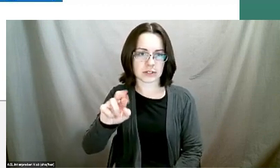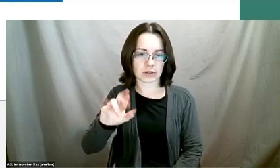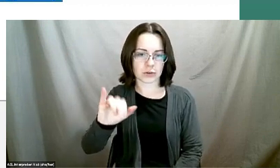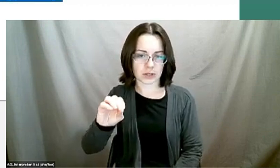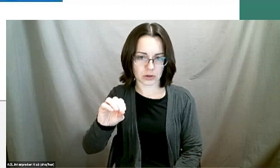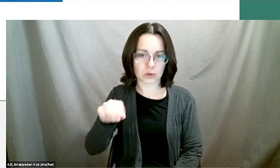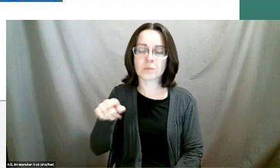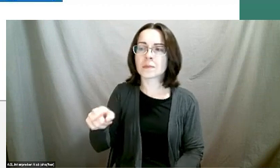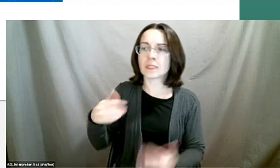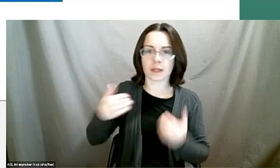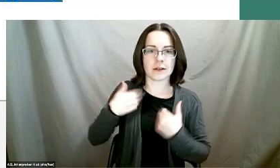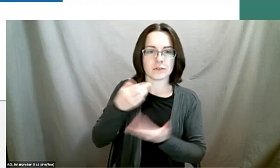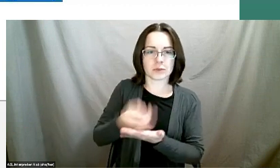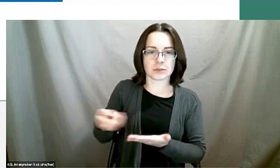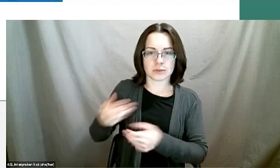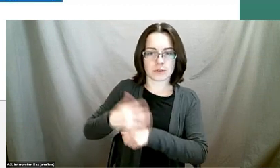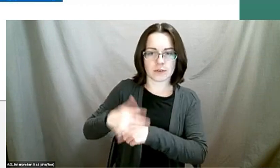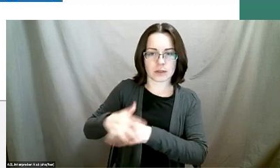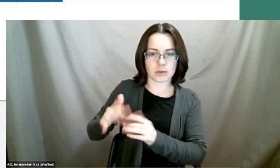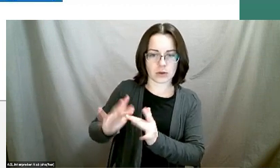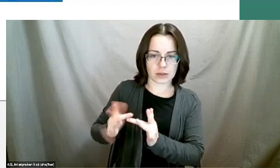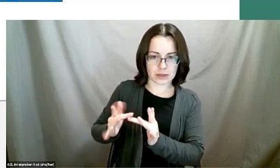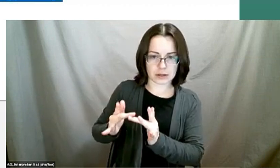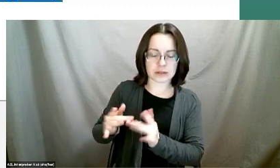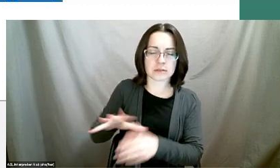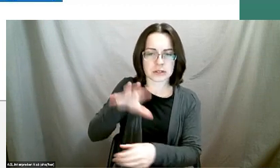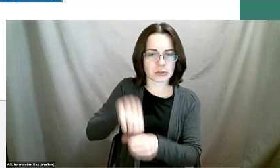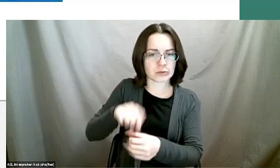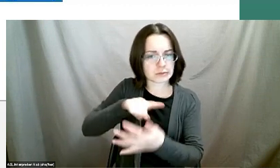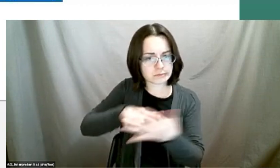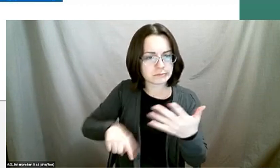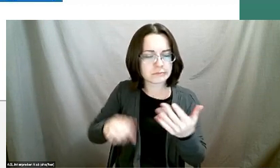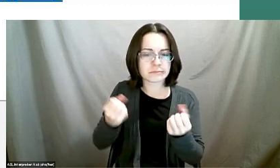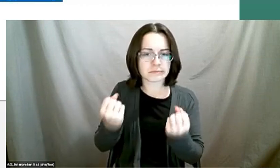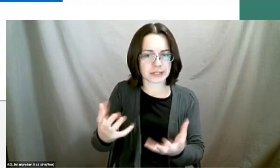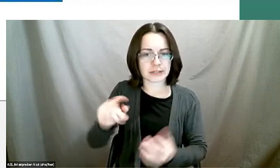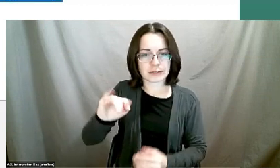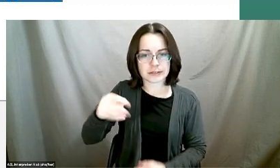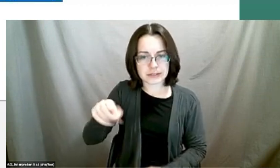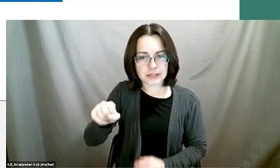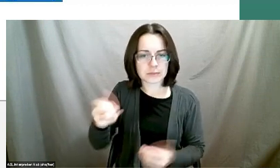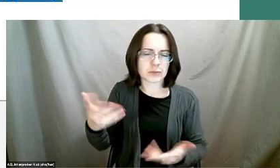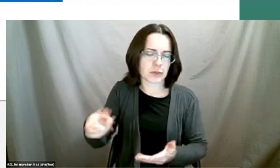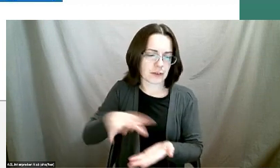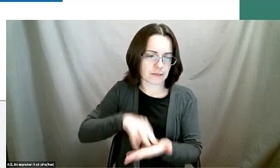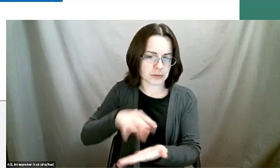online that include many of the tips, the things that they've learned. So if you just click on that link,